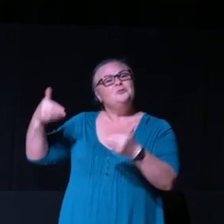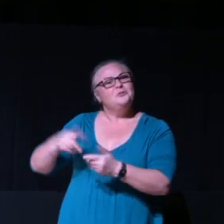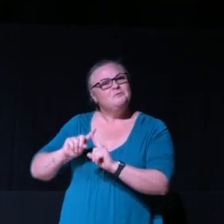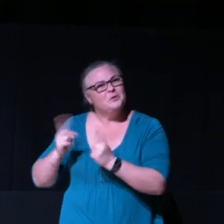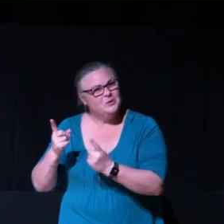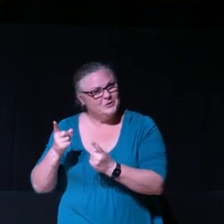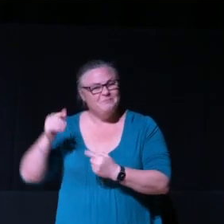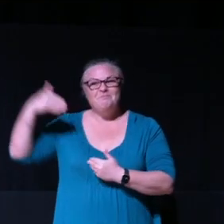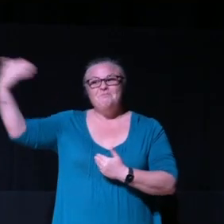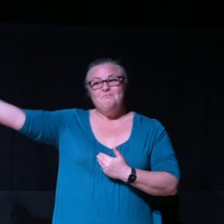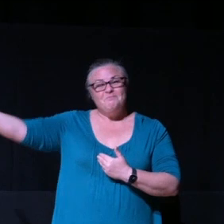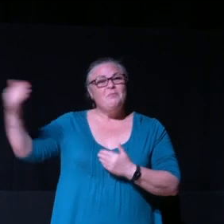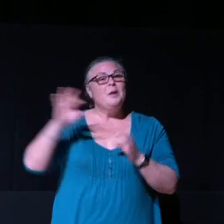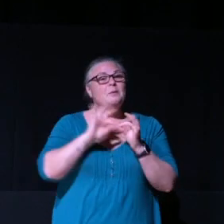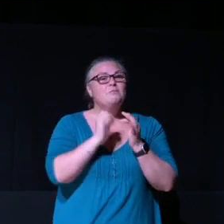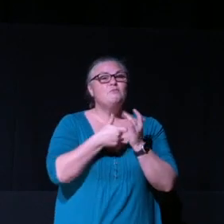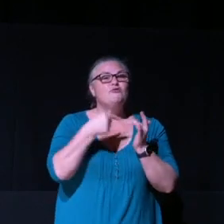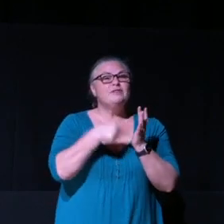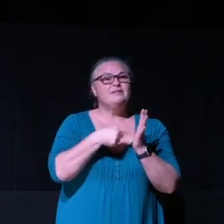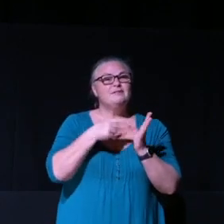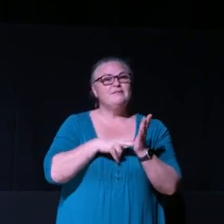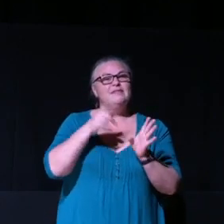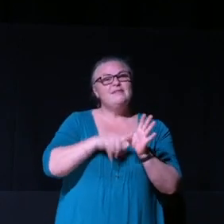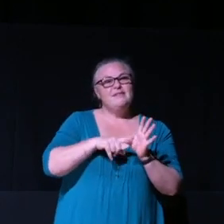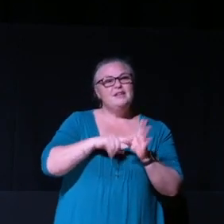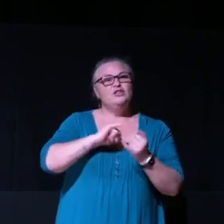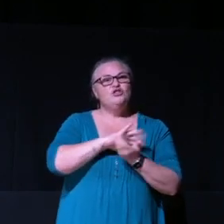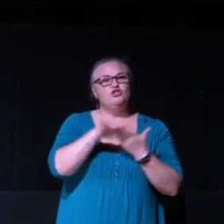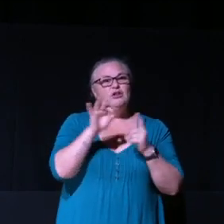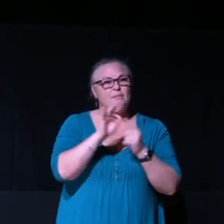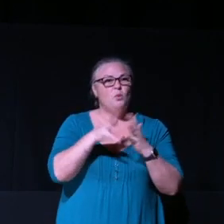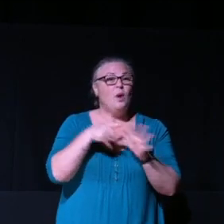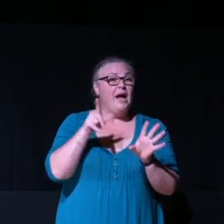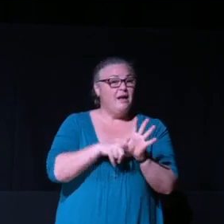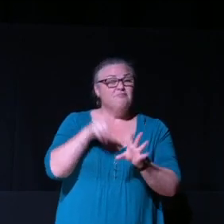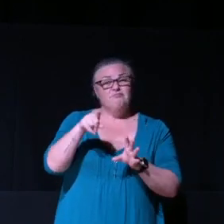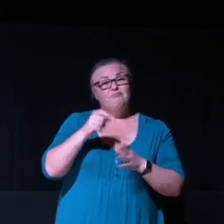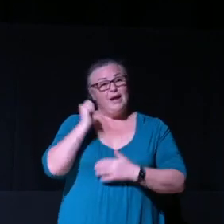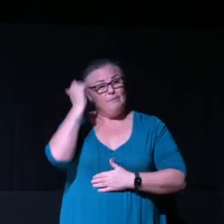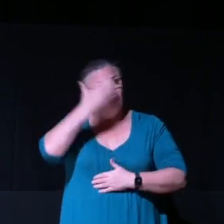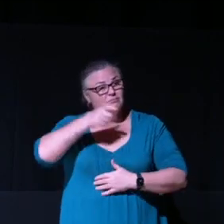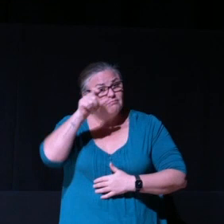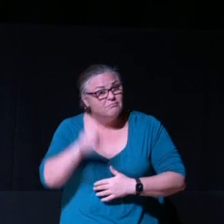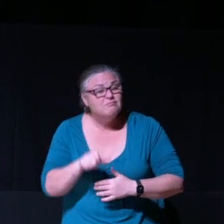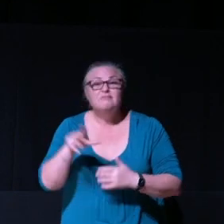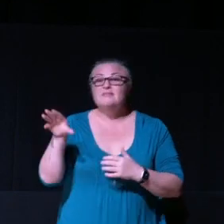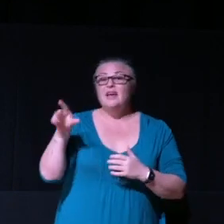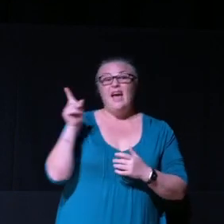Brittanie is a Gumbaynggirr and Turkish storyteller, writer, creative and actor.